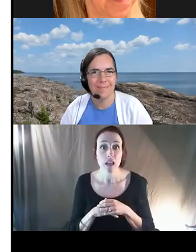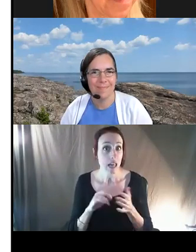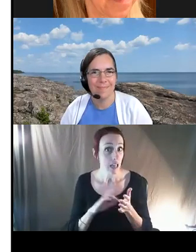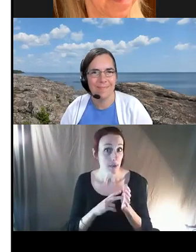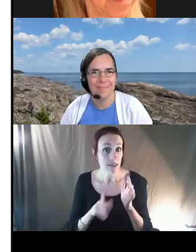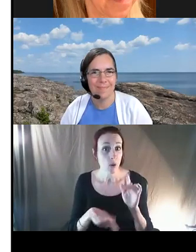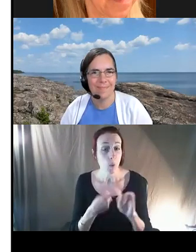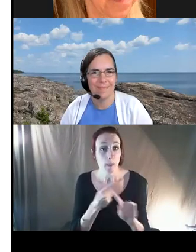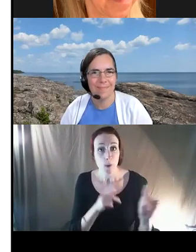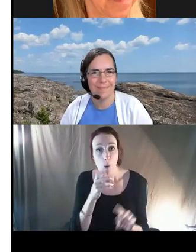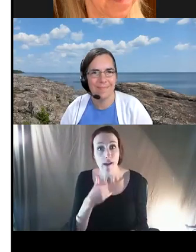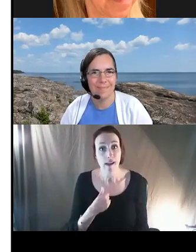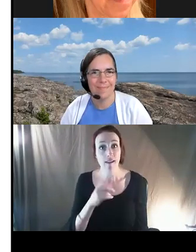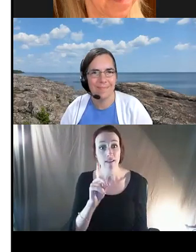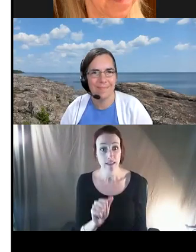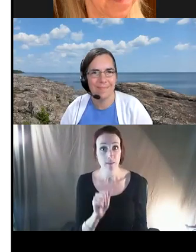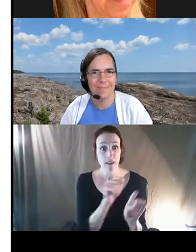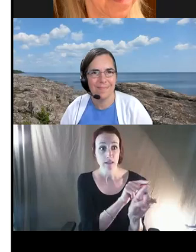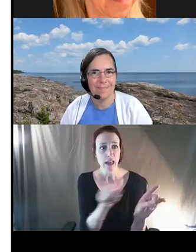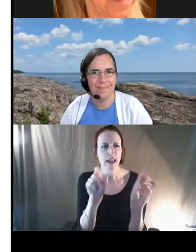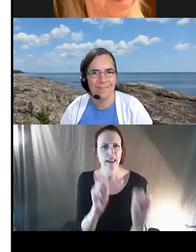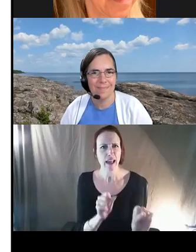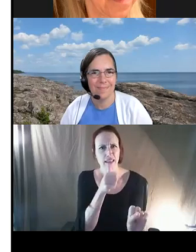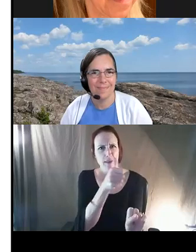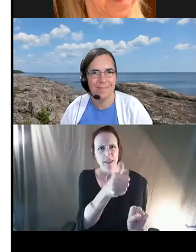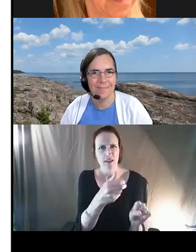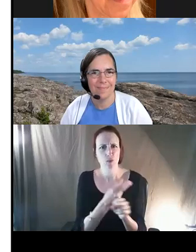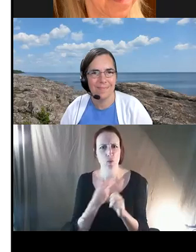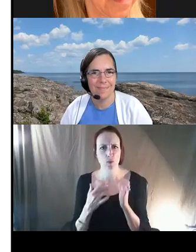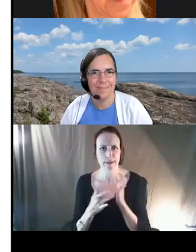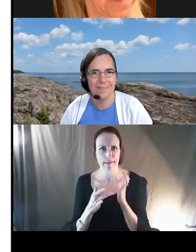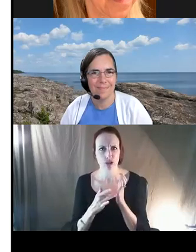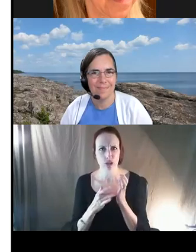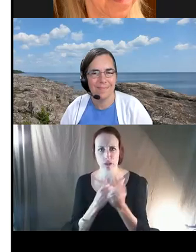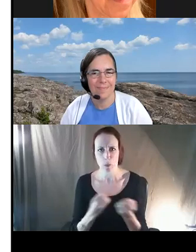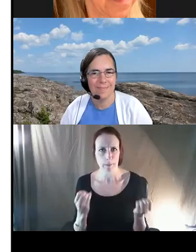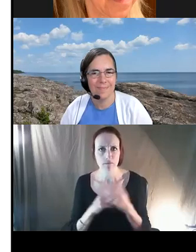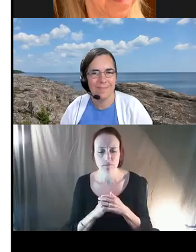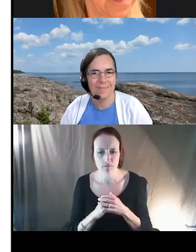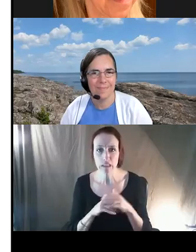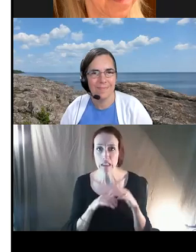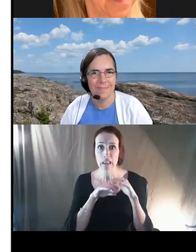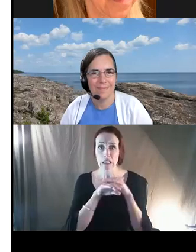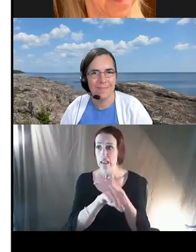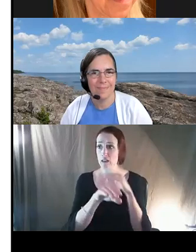independently use their technology. Equal access to all things digital.